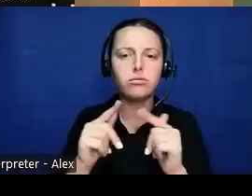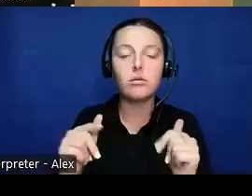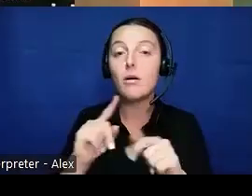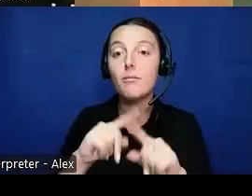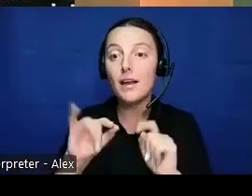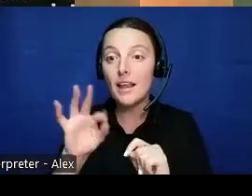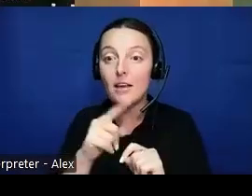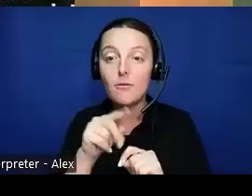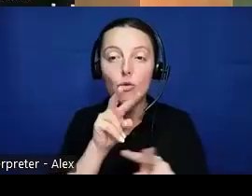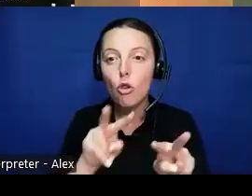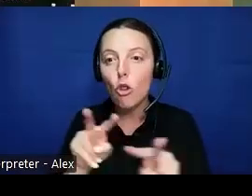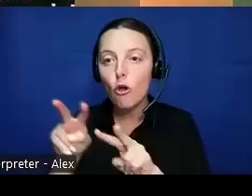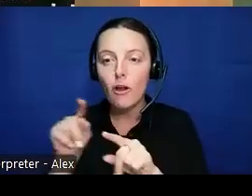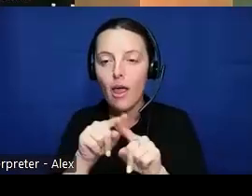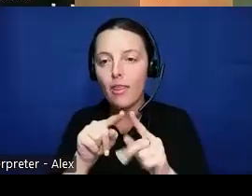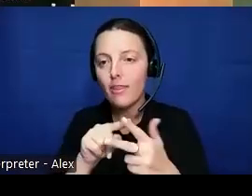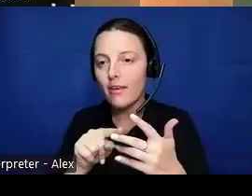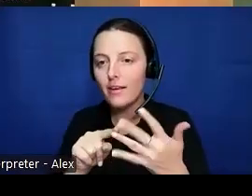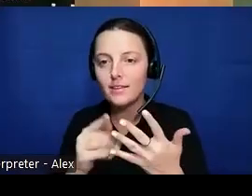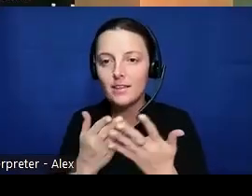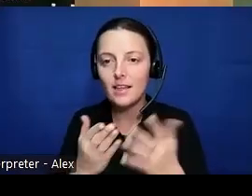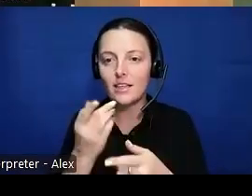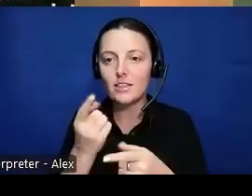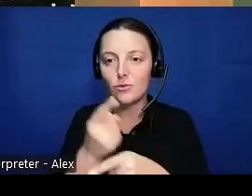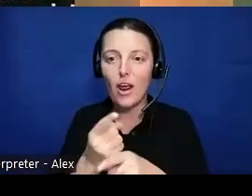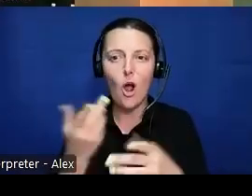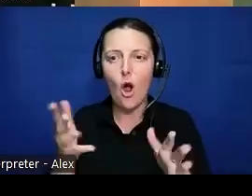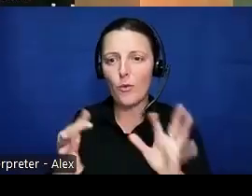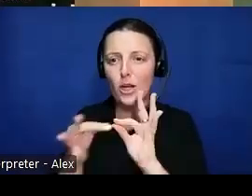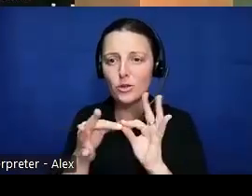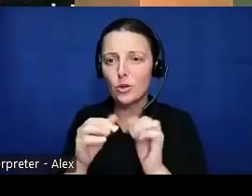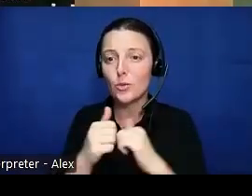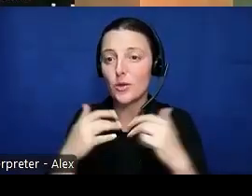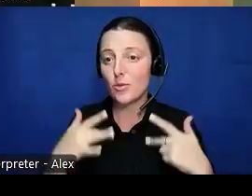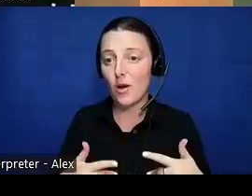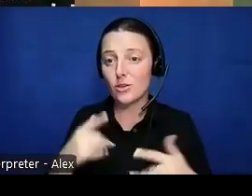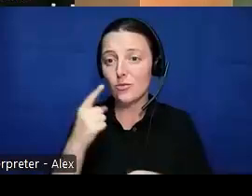also been associated with depression, right? And the fact is it doesn't really quite matter why